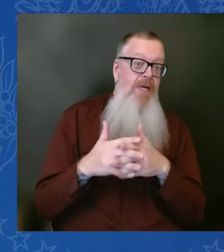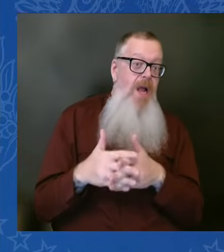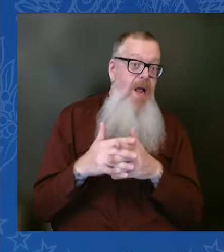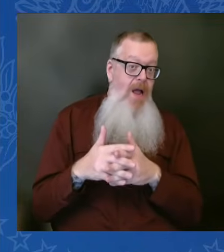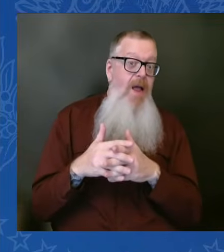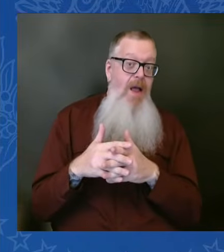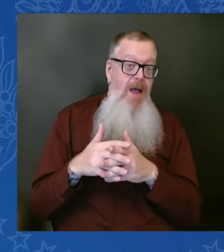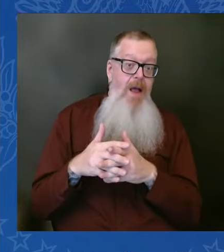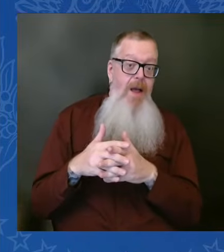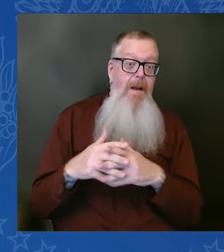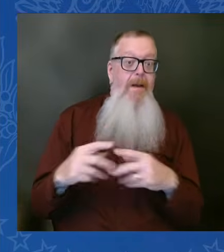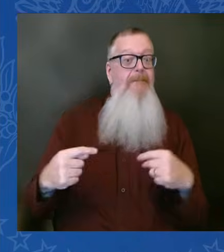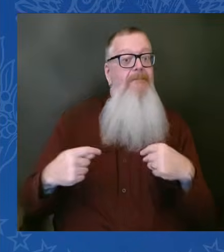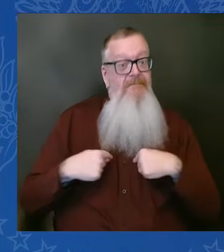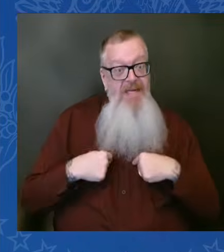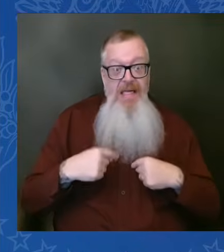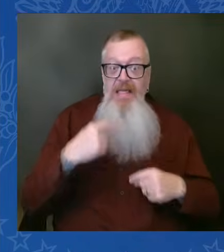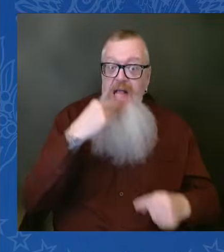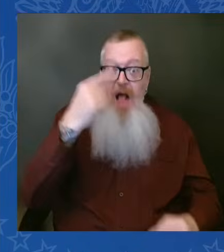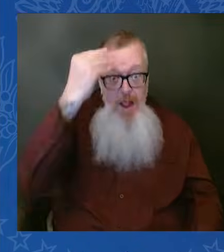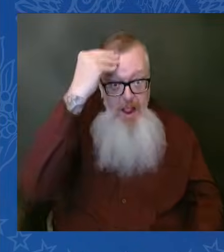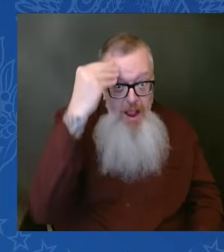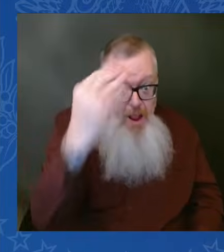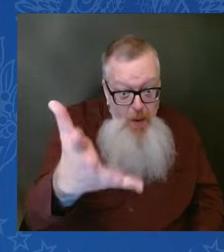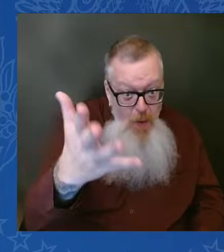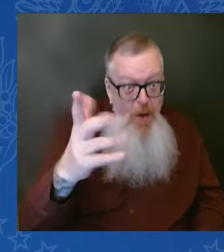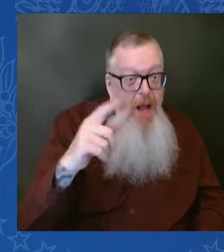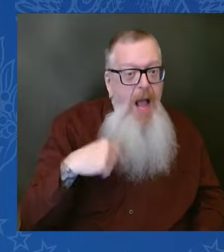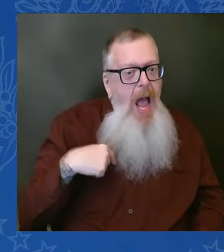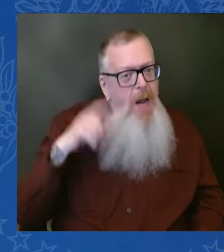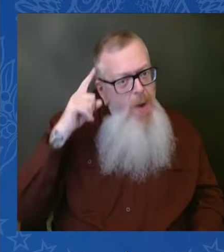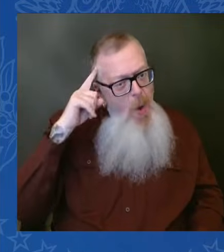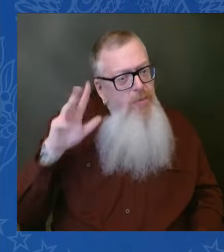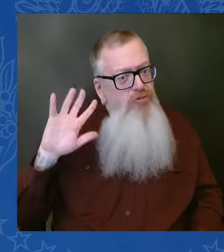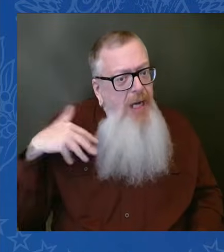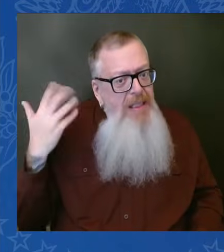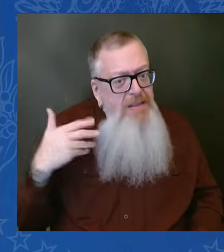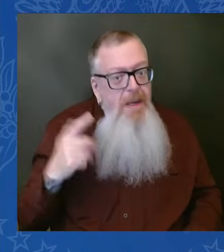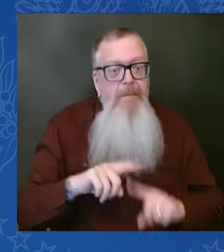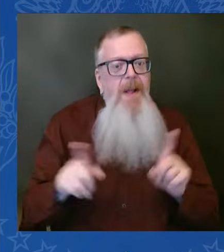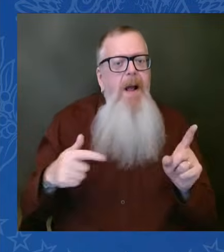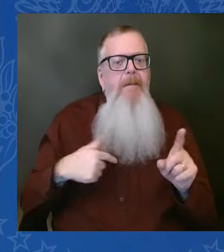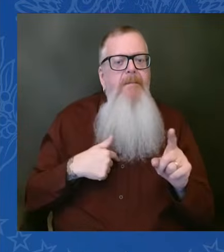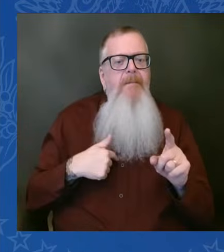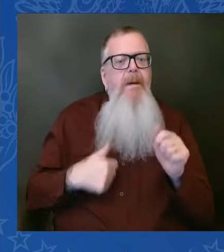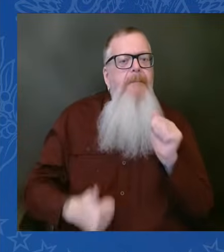I have as much experience in foreign policy as any president in the history of the United States has had. I was chairman of Foreign Relations Committee.